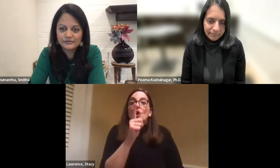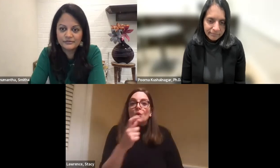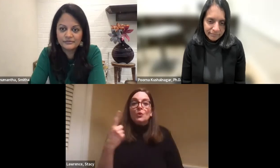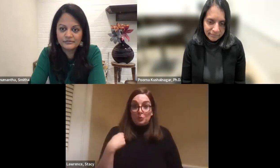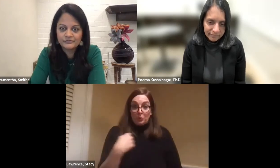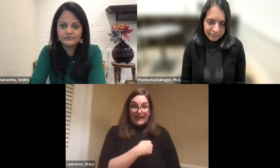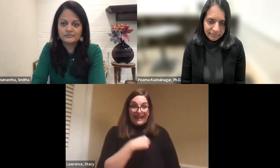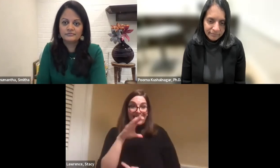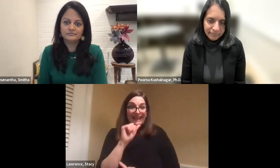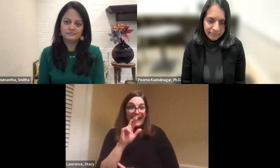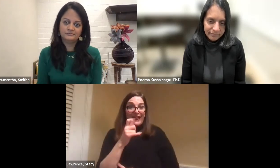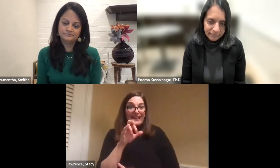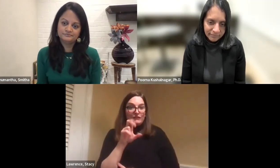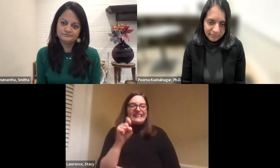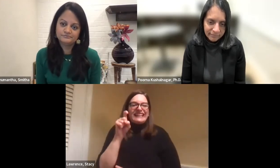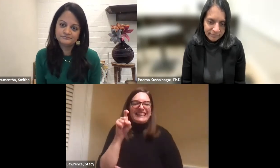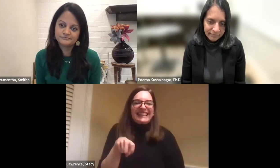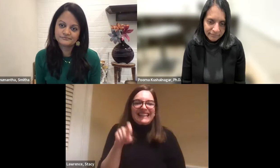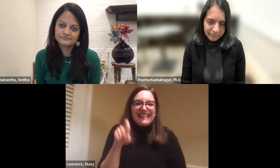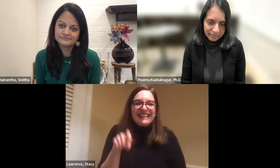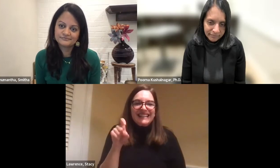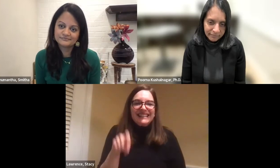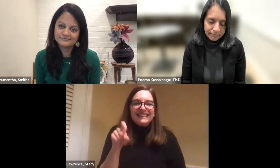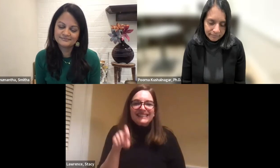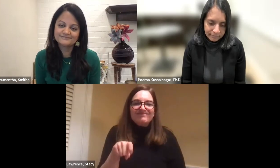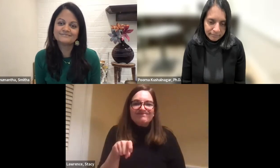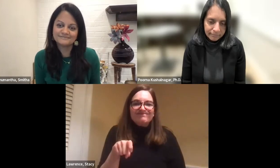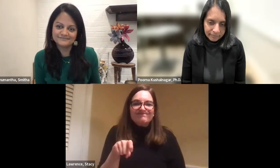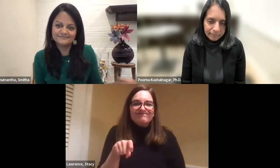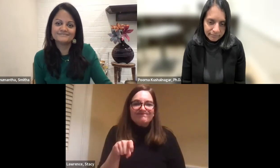and they will be advocates who we, as caregivers, need.